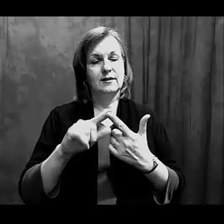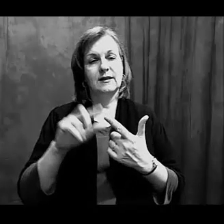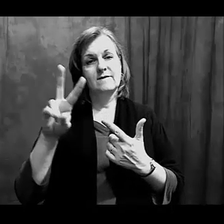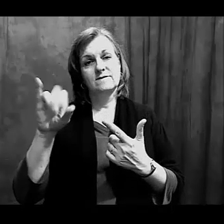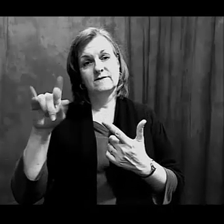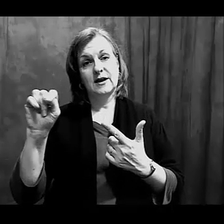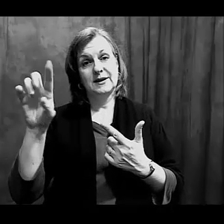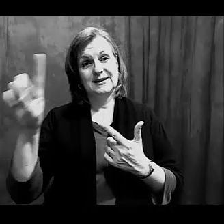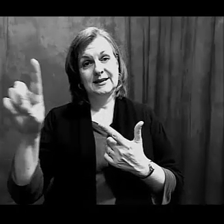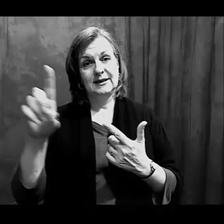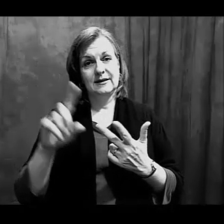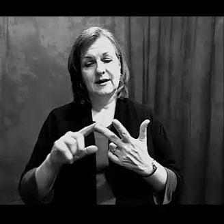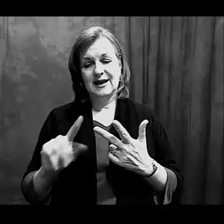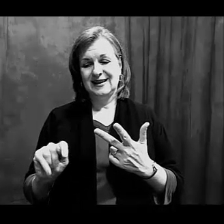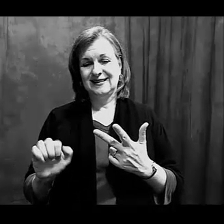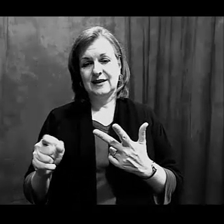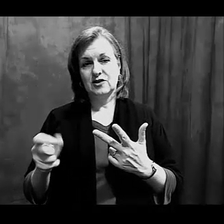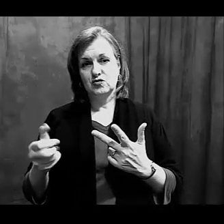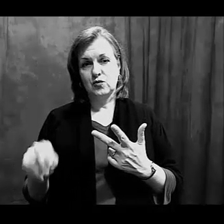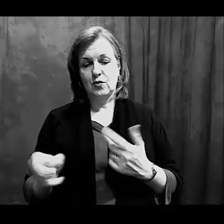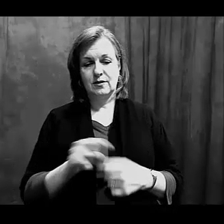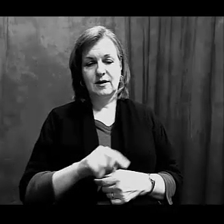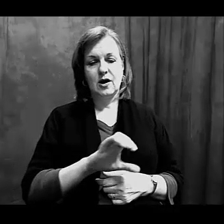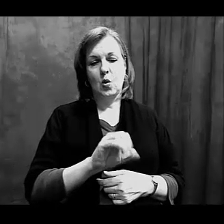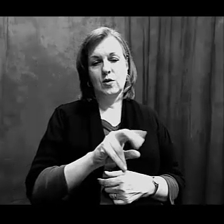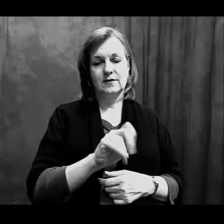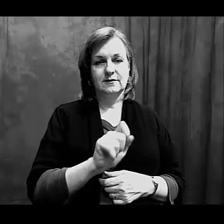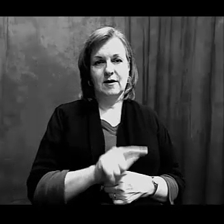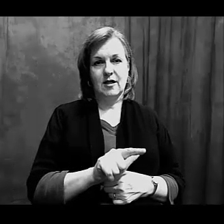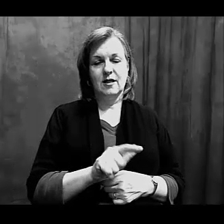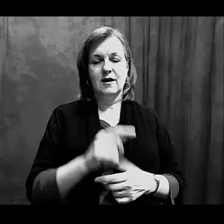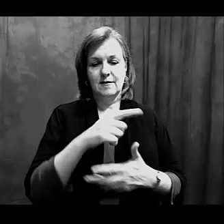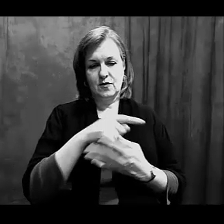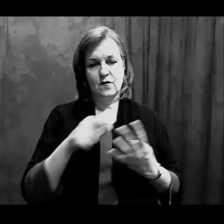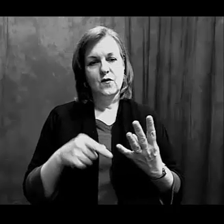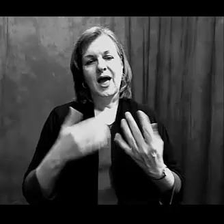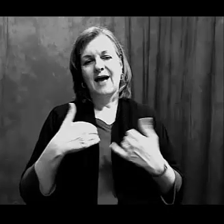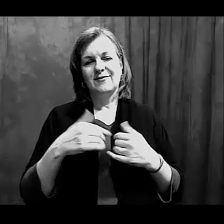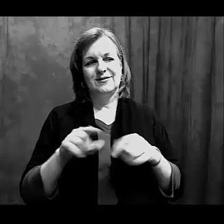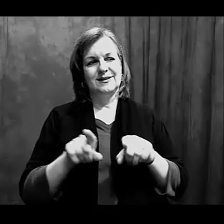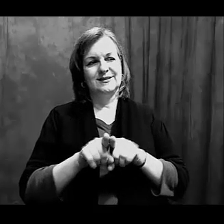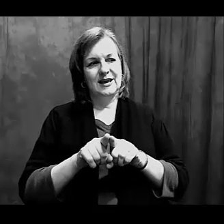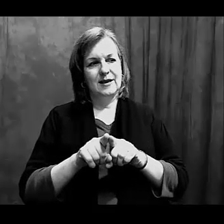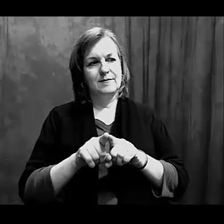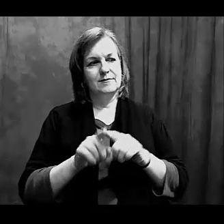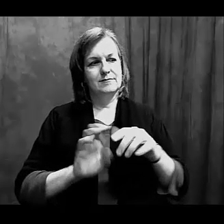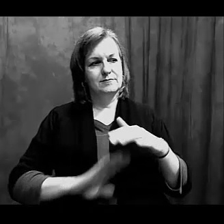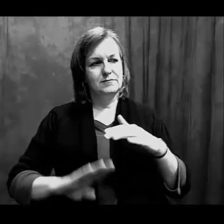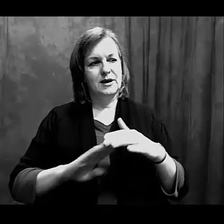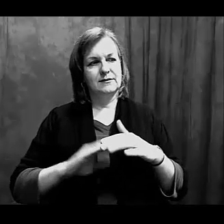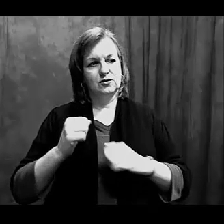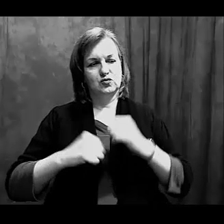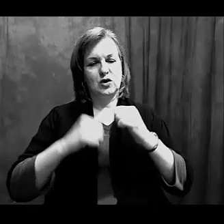vitamin D testosterone and cortisol they all have the same steroid structure